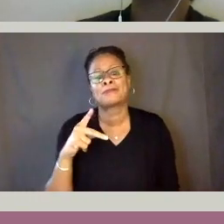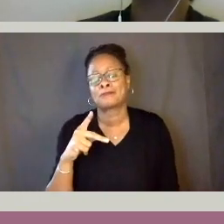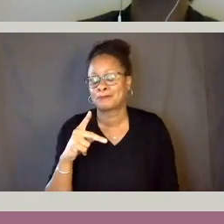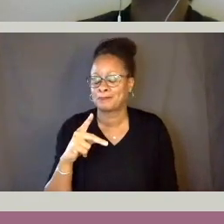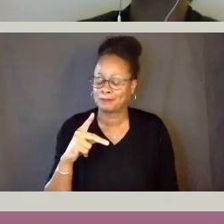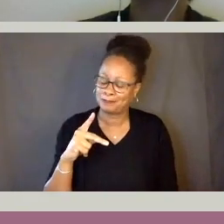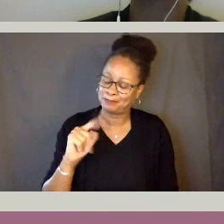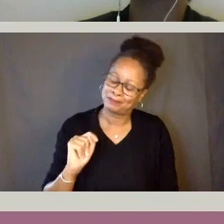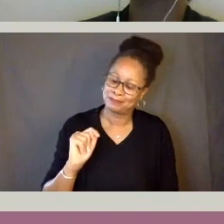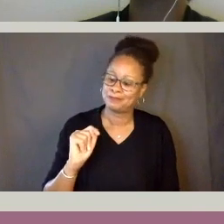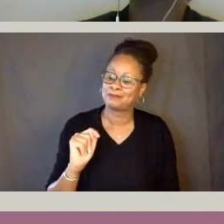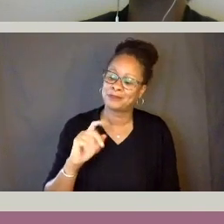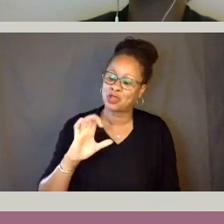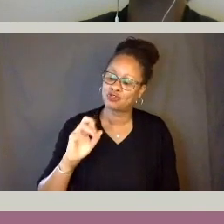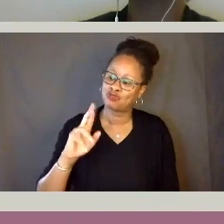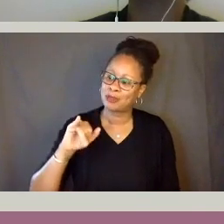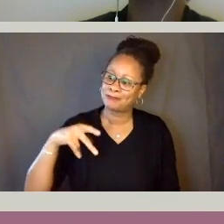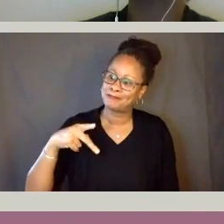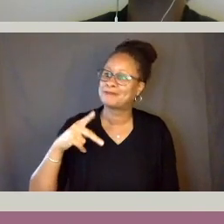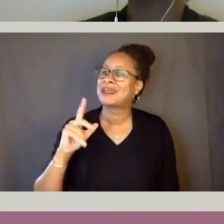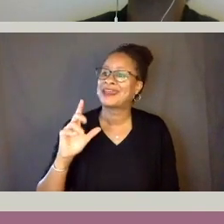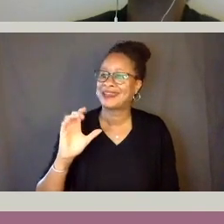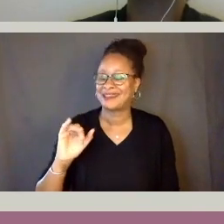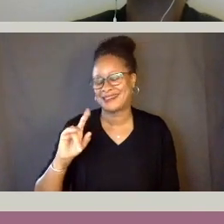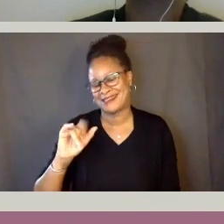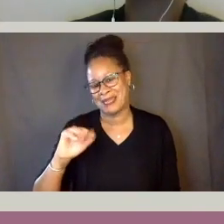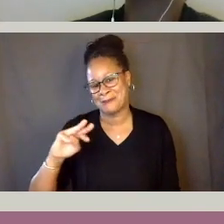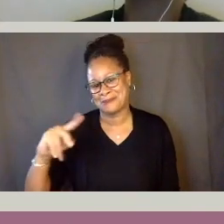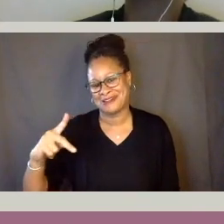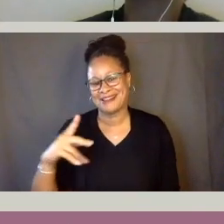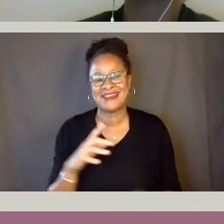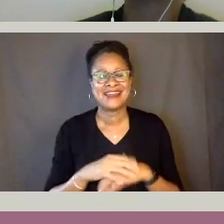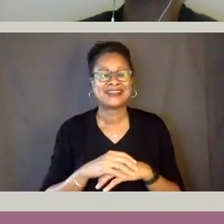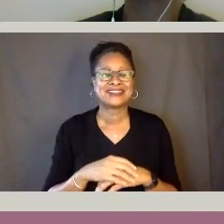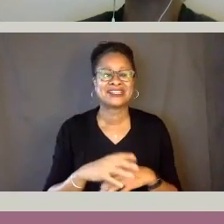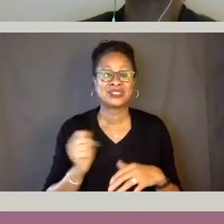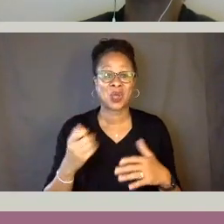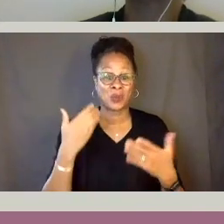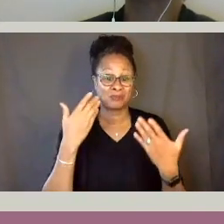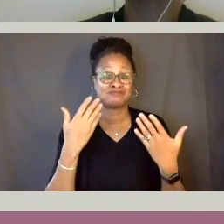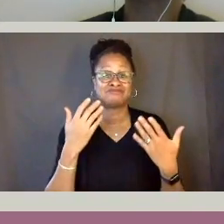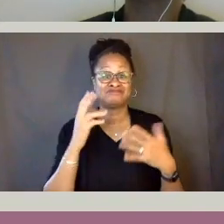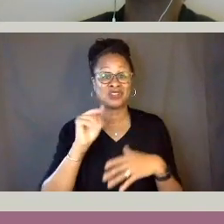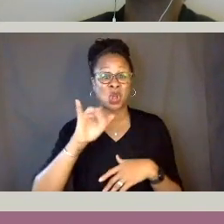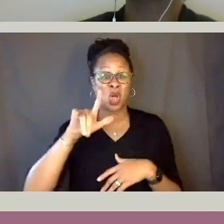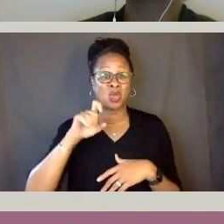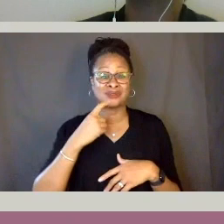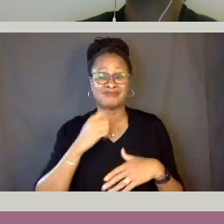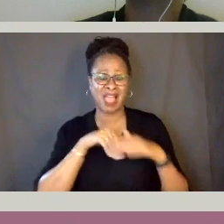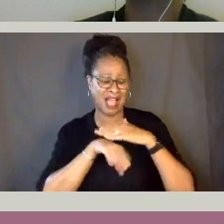Yeah, I mean, even though access was critically